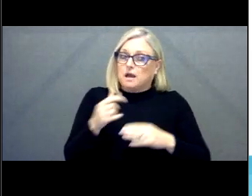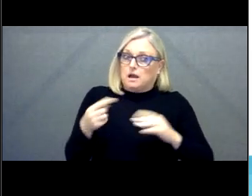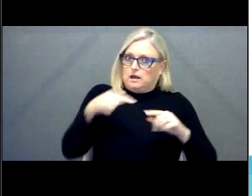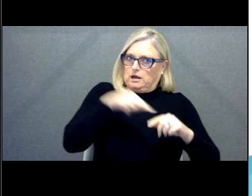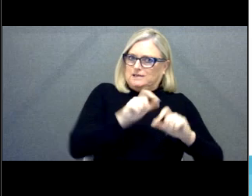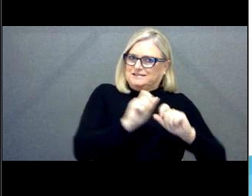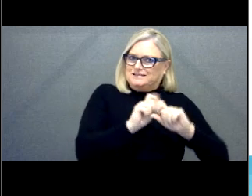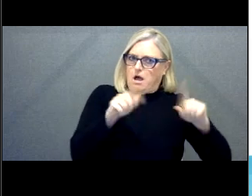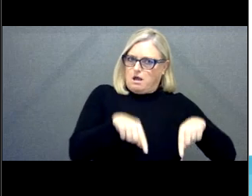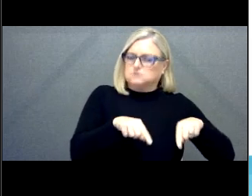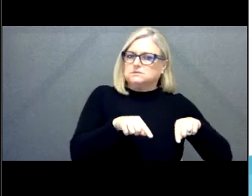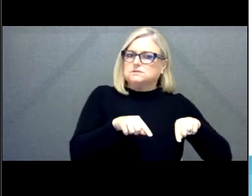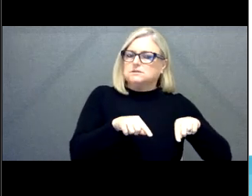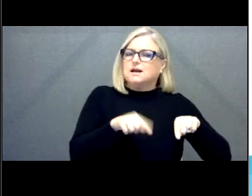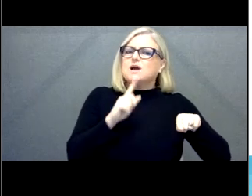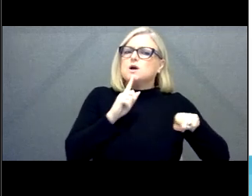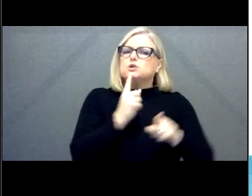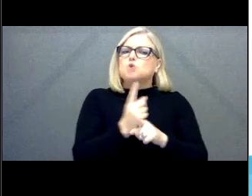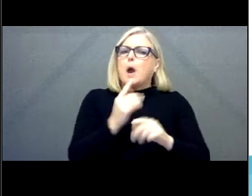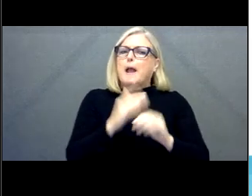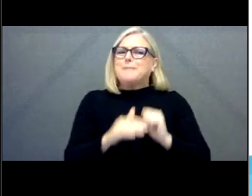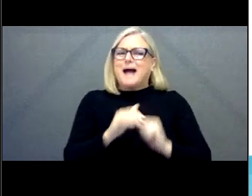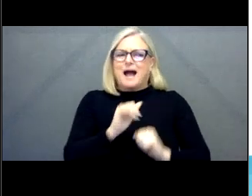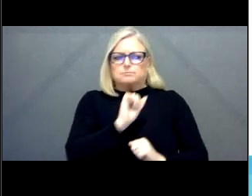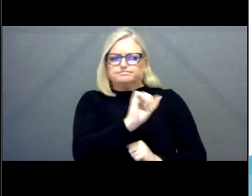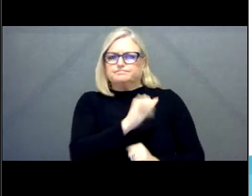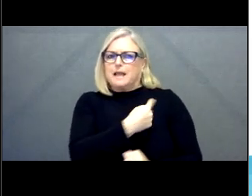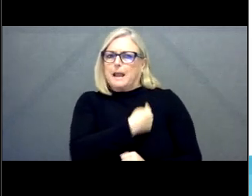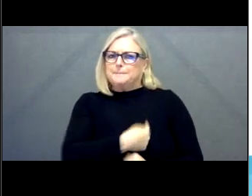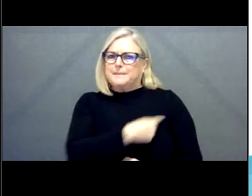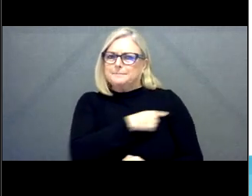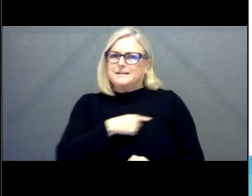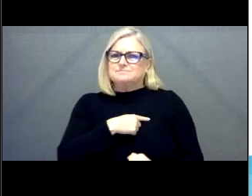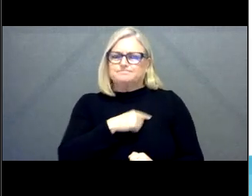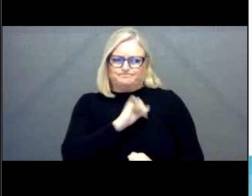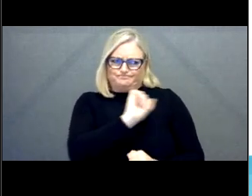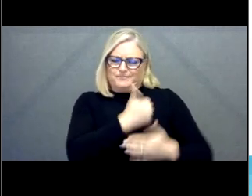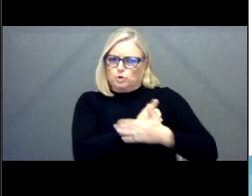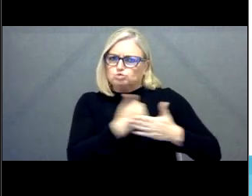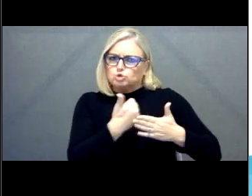of commitments or routine um that a person will have on a drug court order you can see here there's